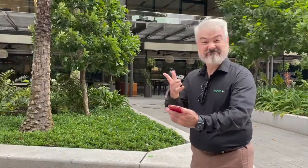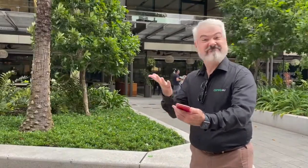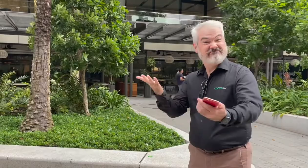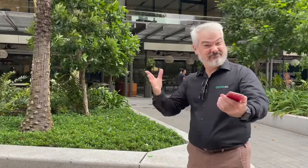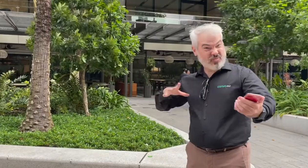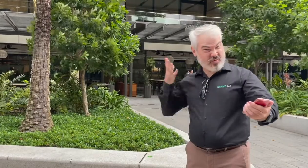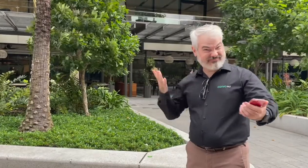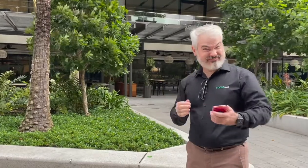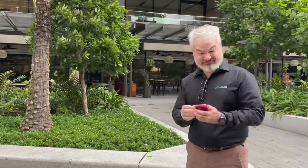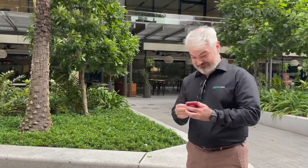So convenient!